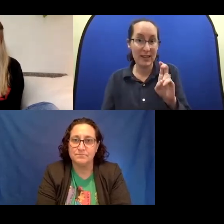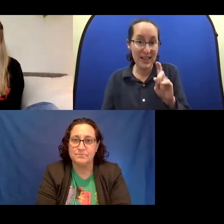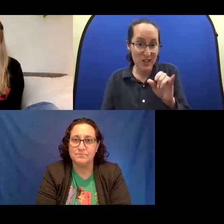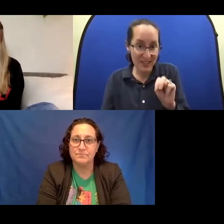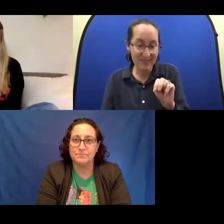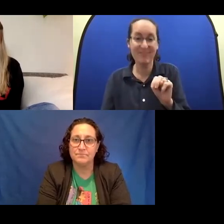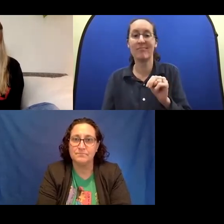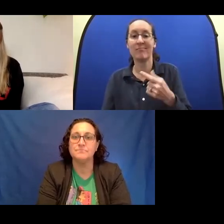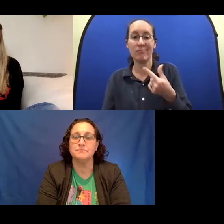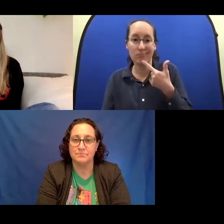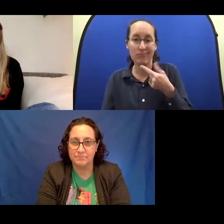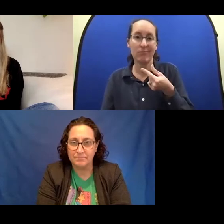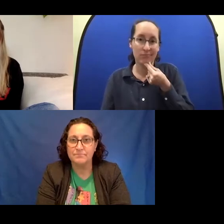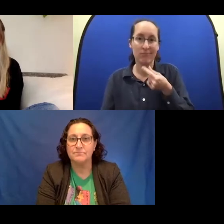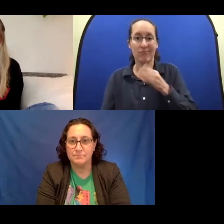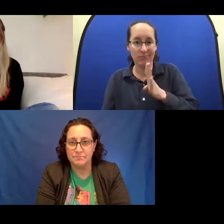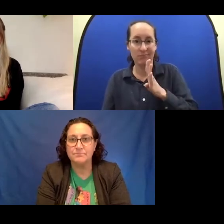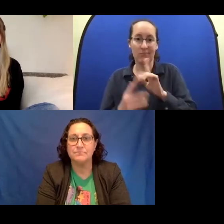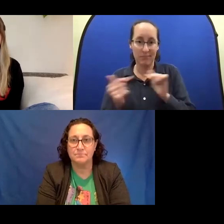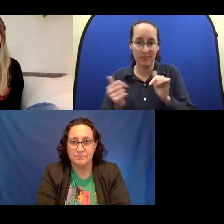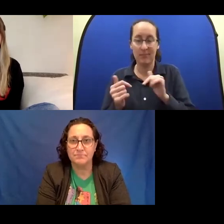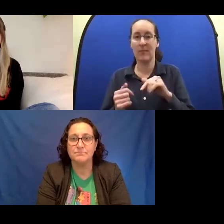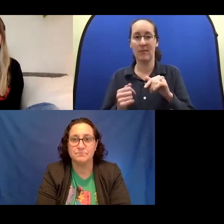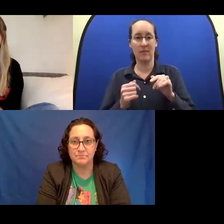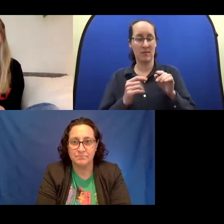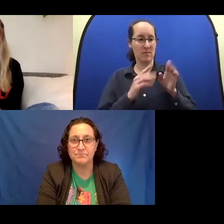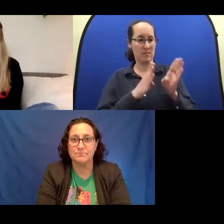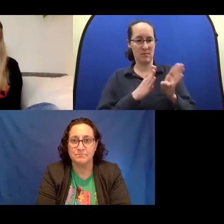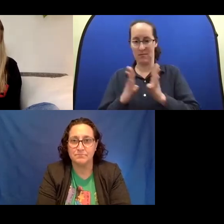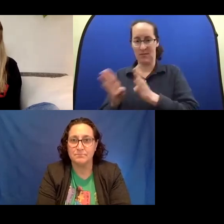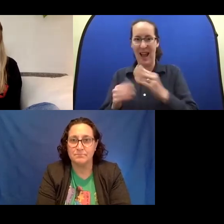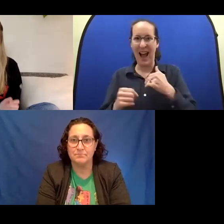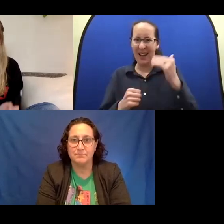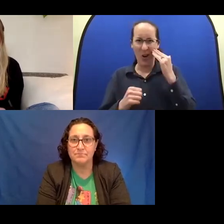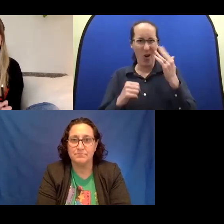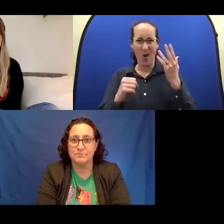those ideas are very nuanced and, you know, exist along a spectrum